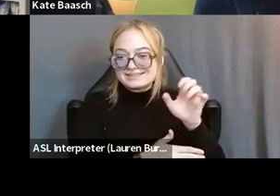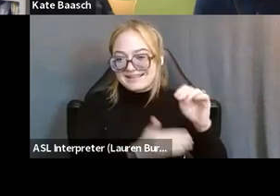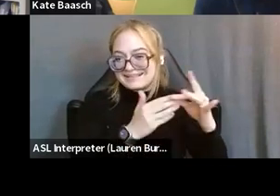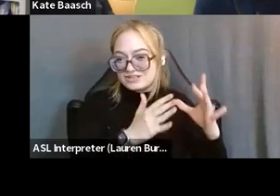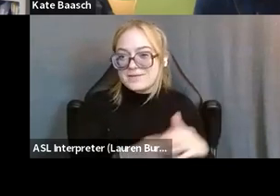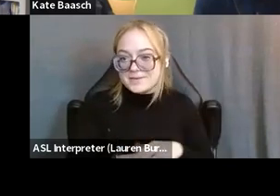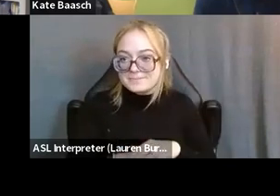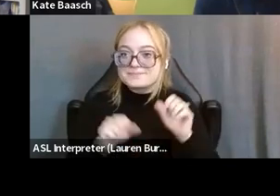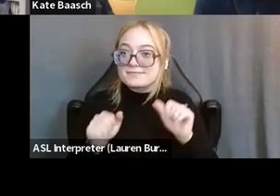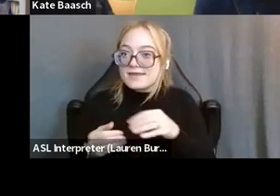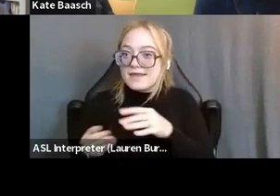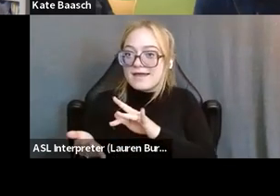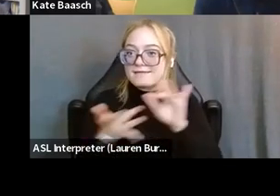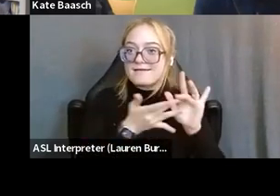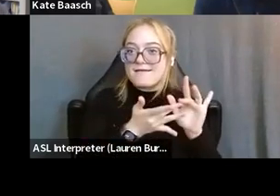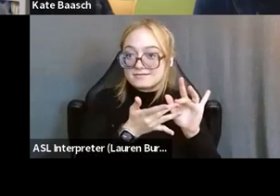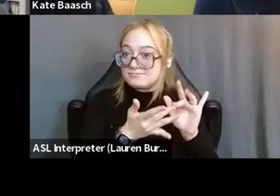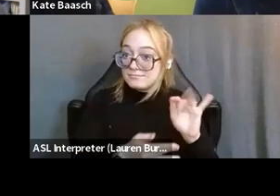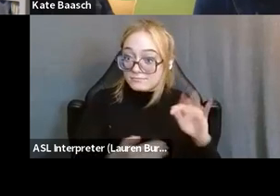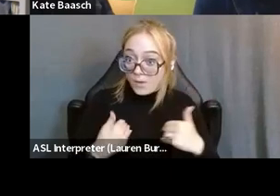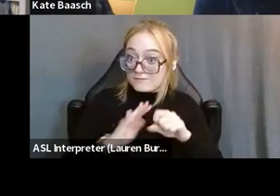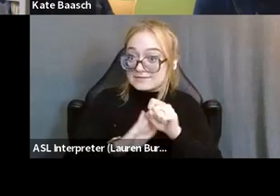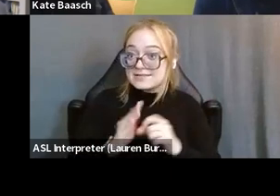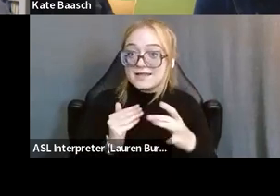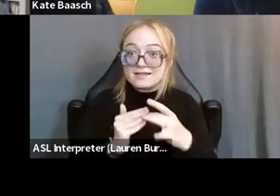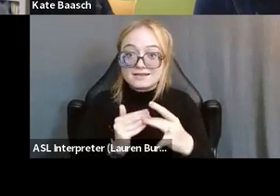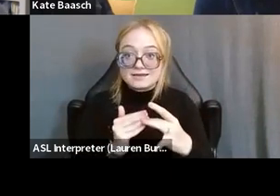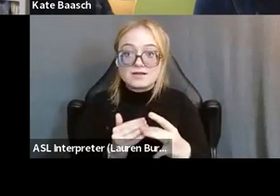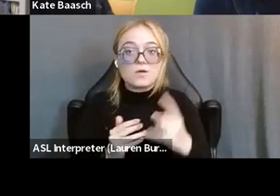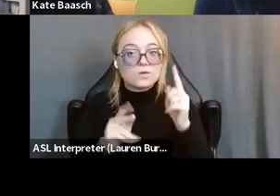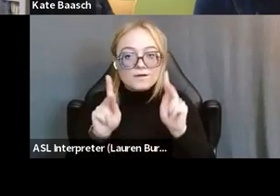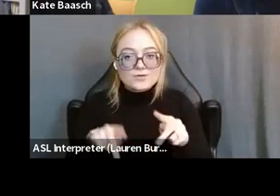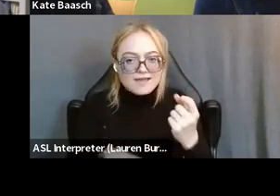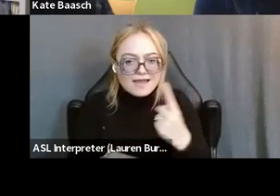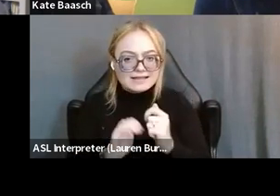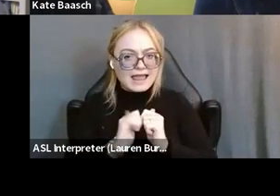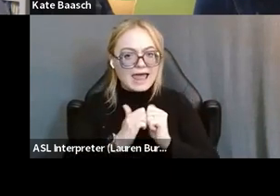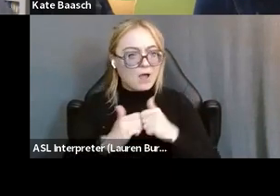if you have a state lead, some people, one person asks a question, how can I become a state lead?